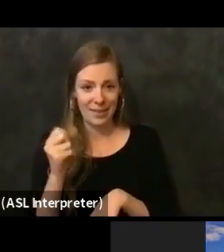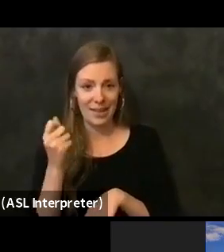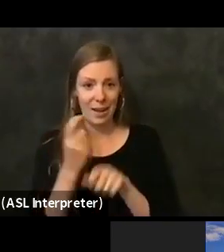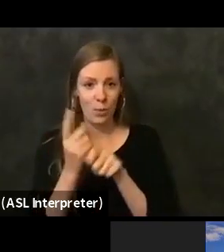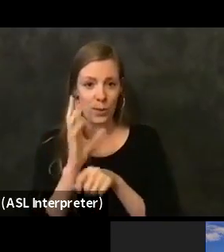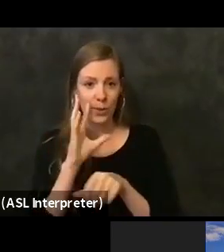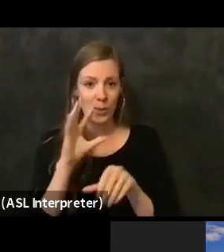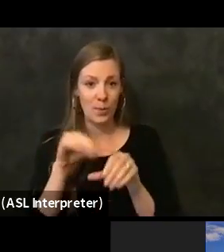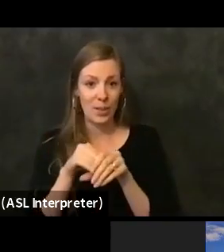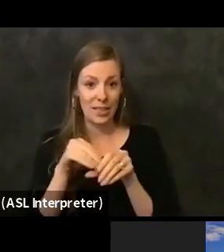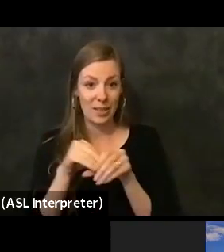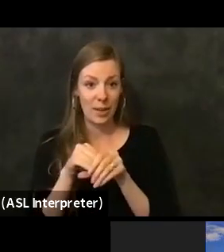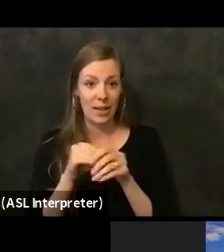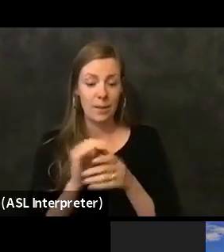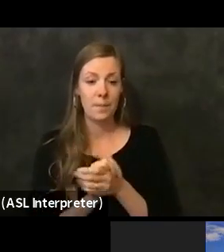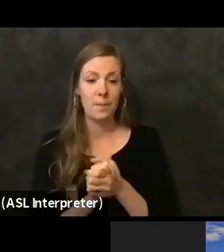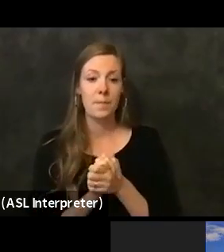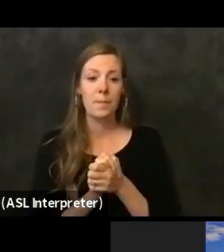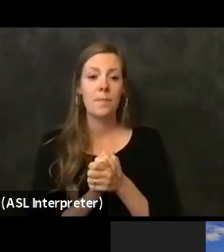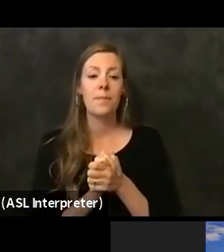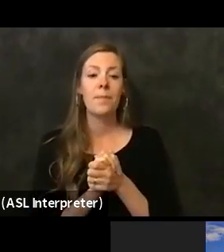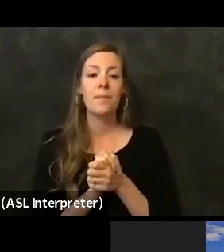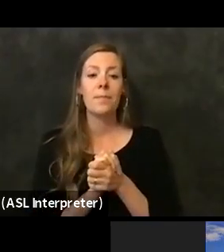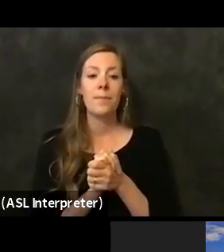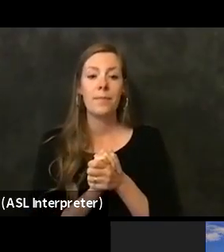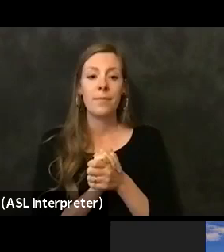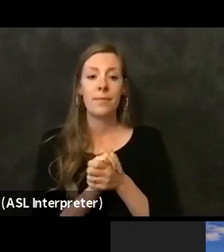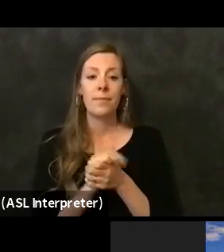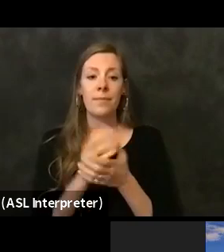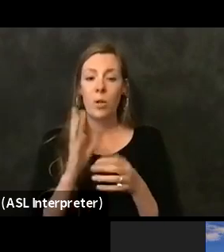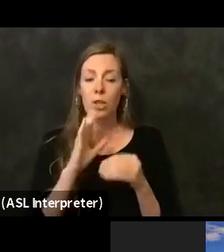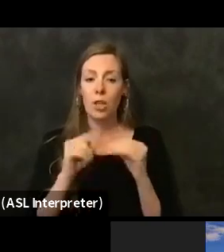We are going to speak some about our success rate and metrics.